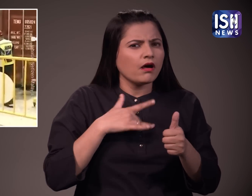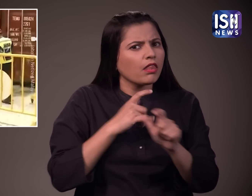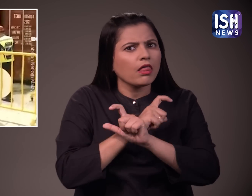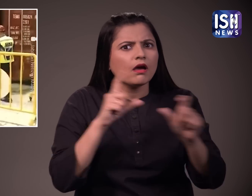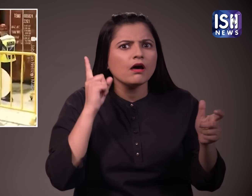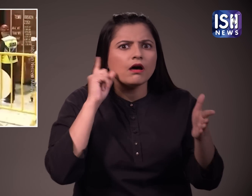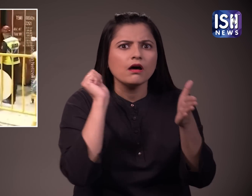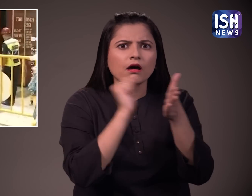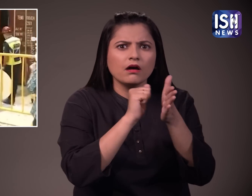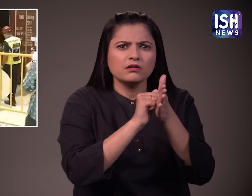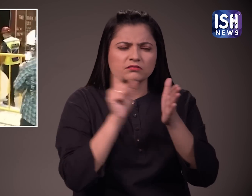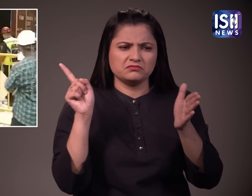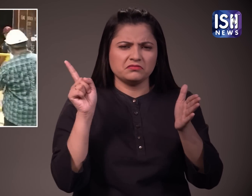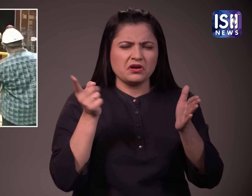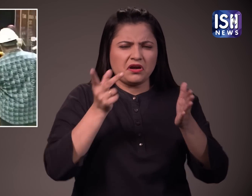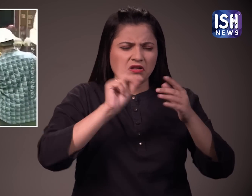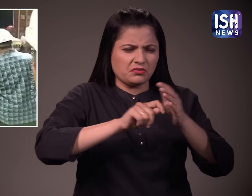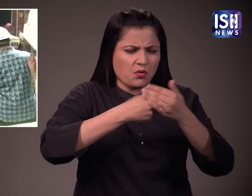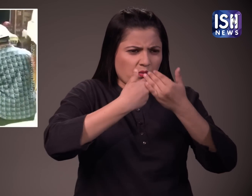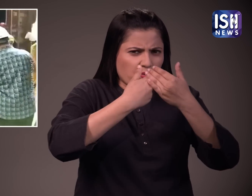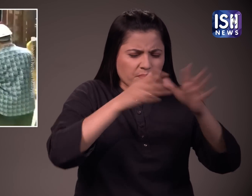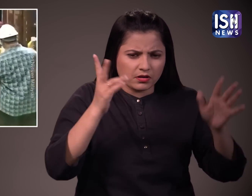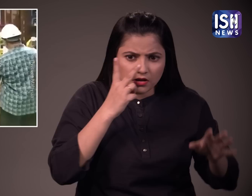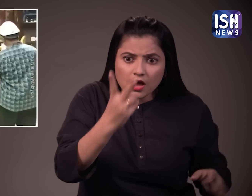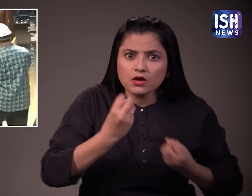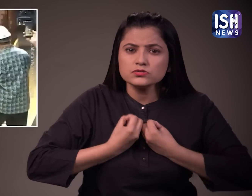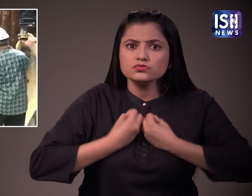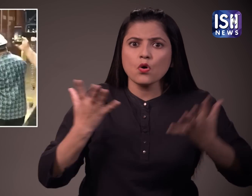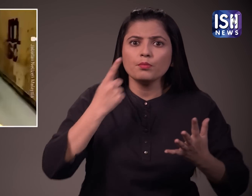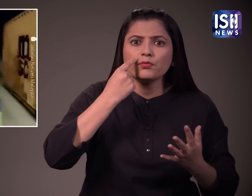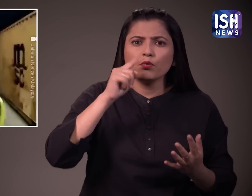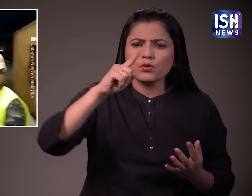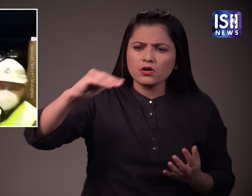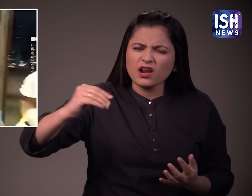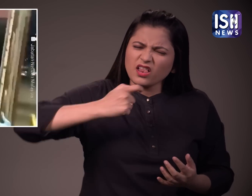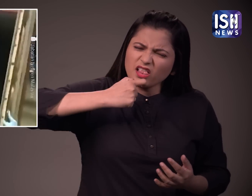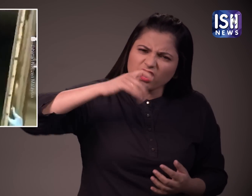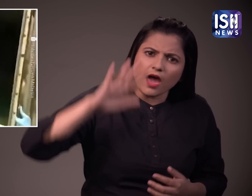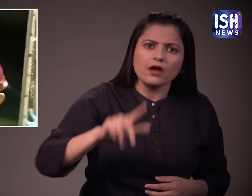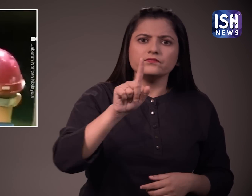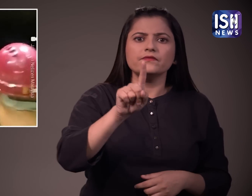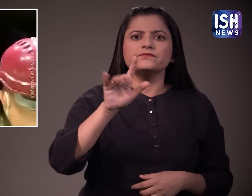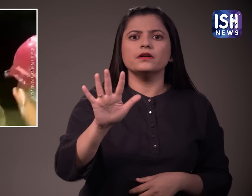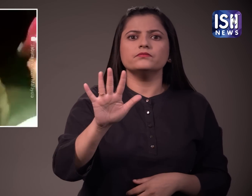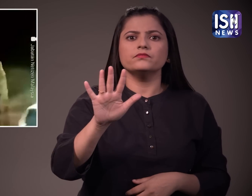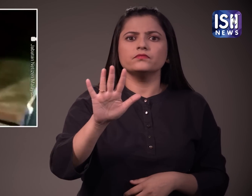When he heard the sound clearly again, he opened the container and was shocked to see a young 15 year old boy.